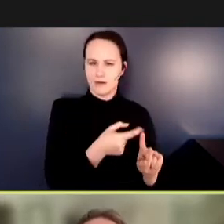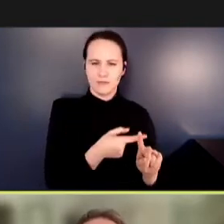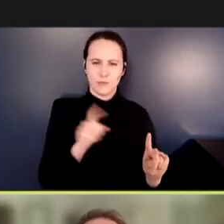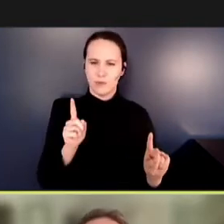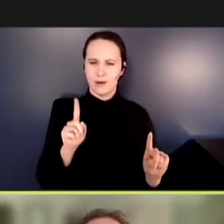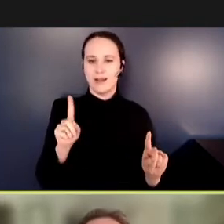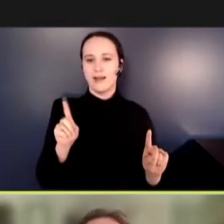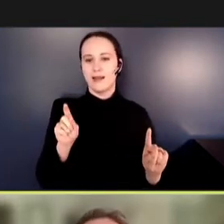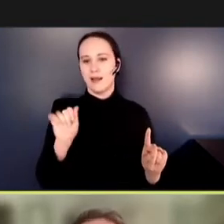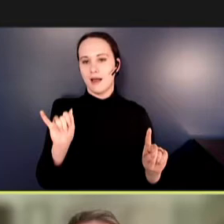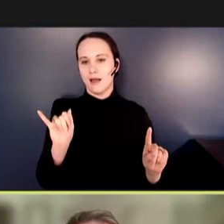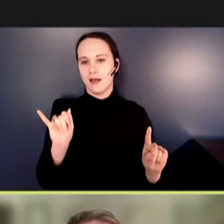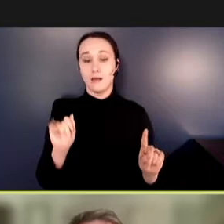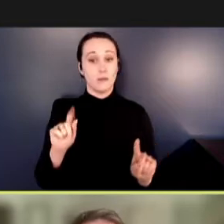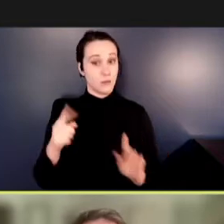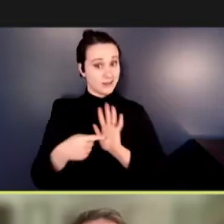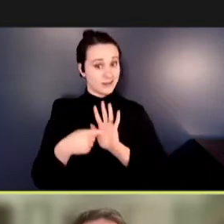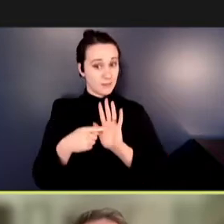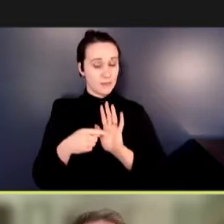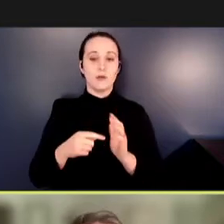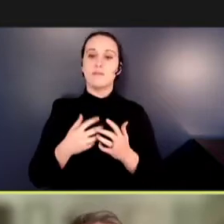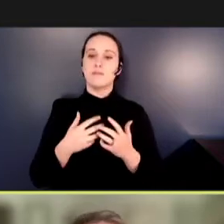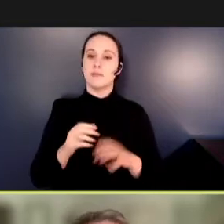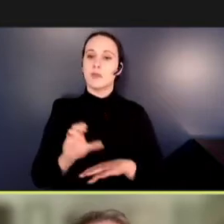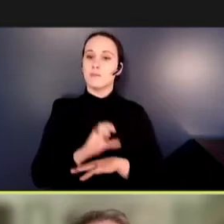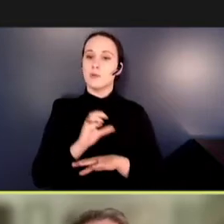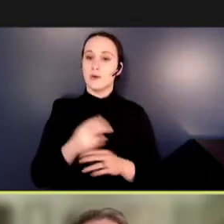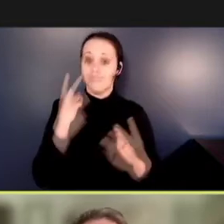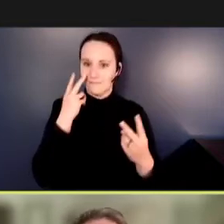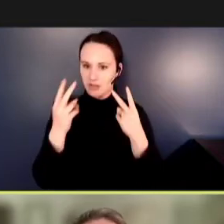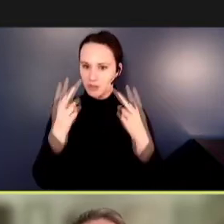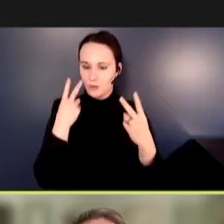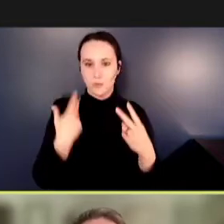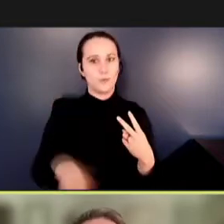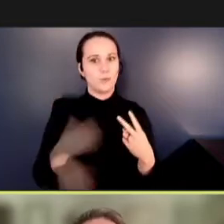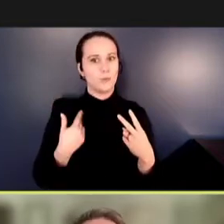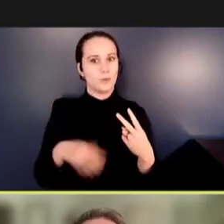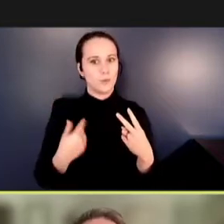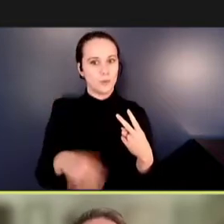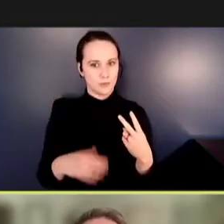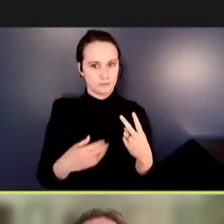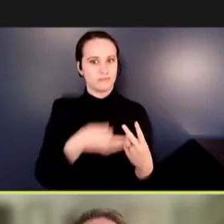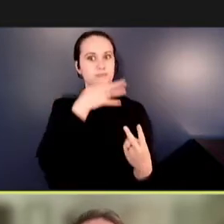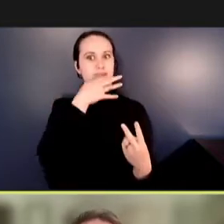One example is computer vision, which was really optimized on the internet. Retinal